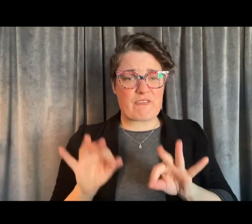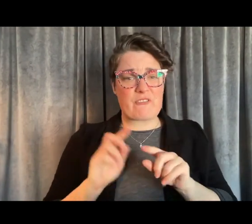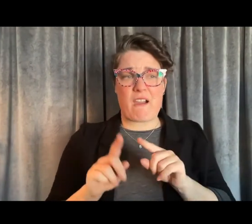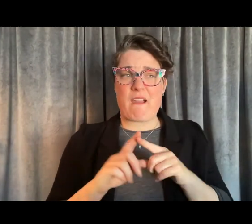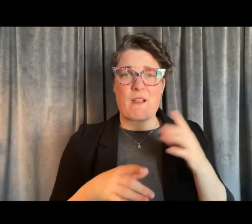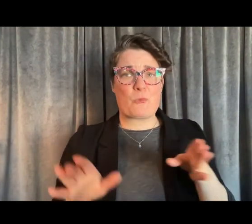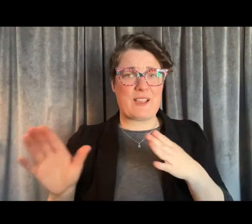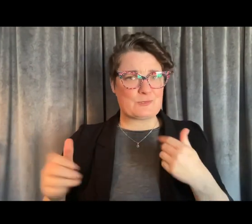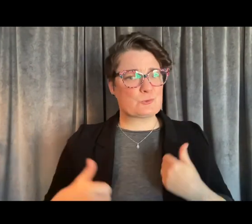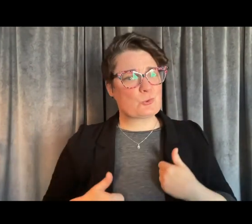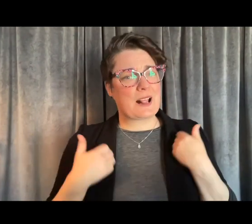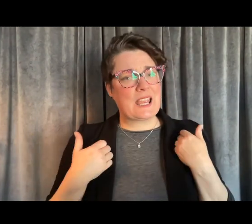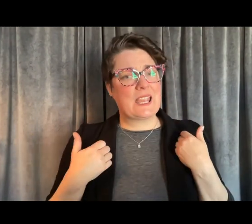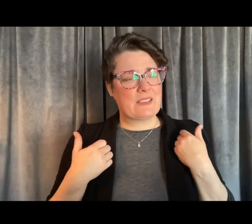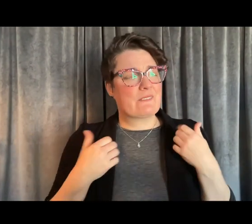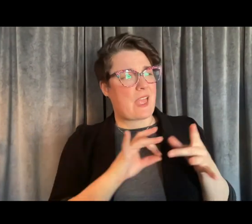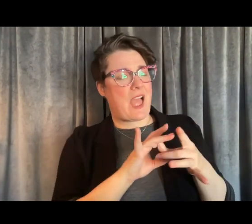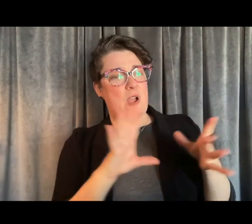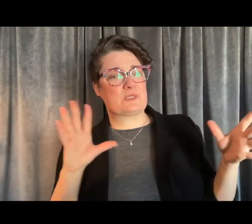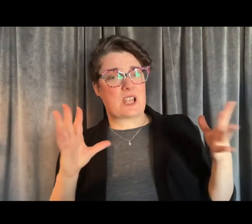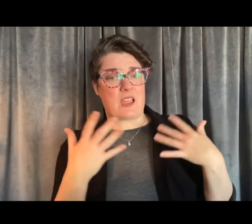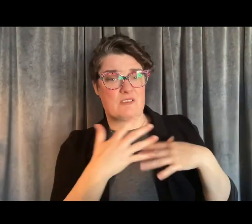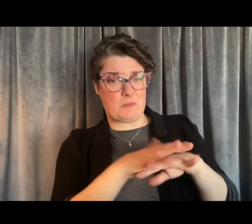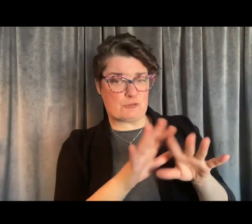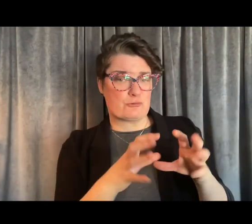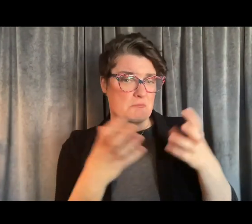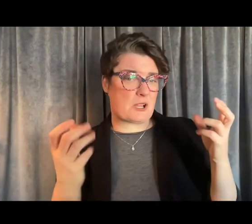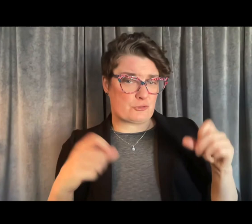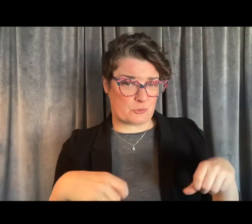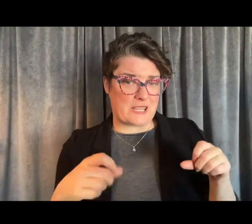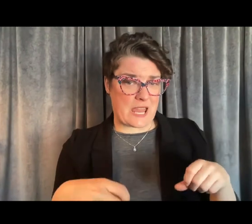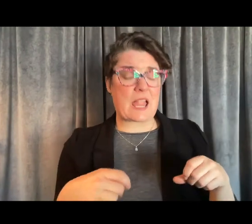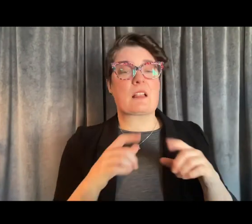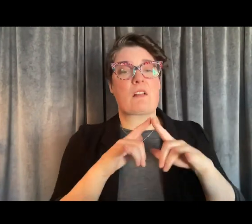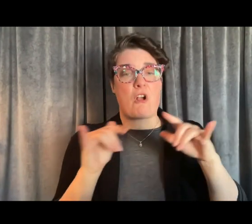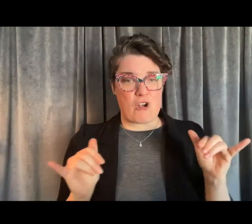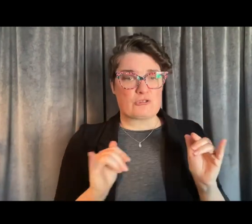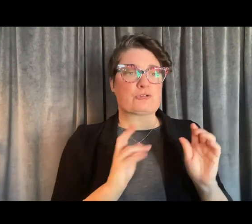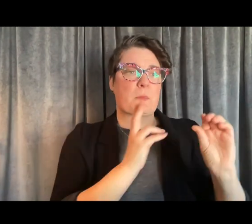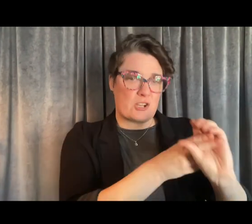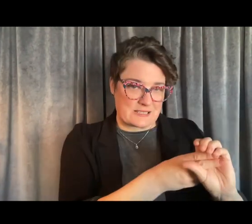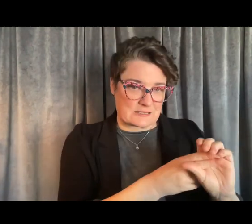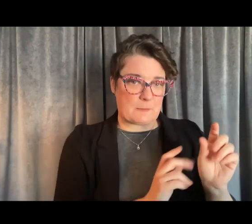as much outside of mainstream as we can while also participating and giving back. It's both.